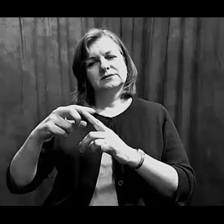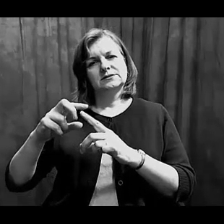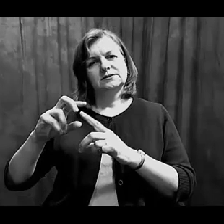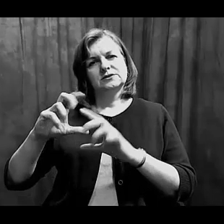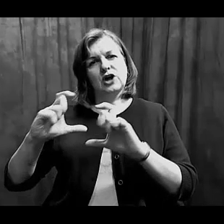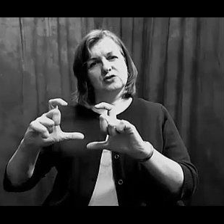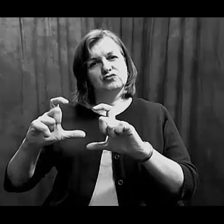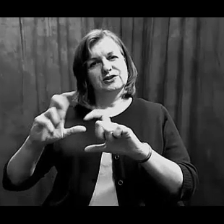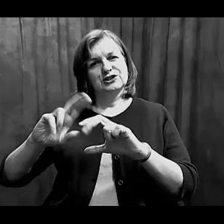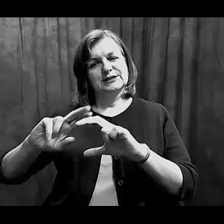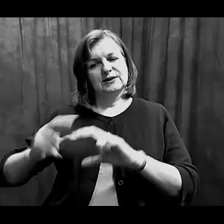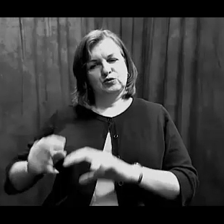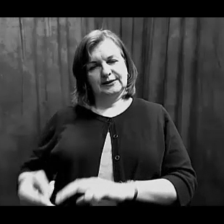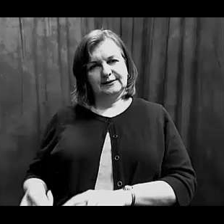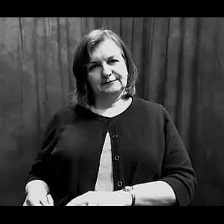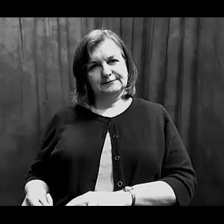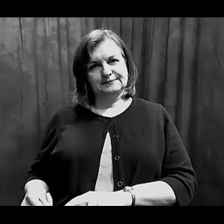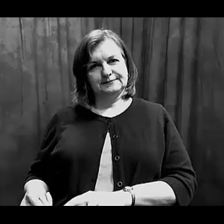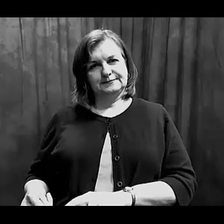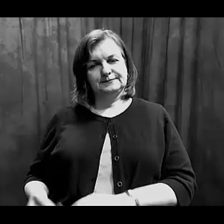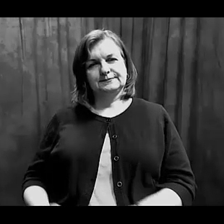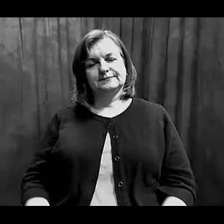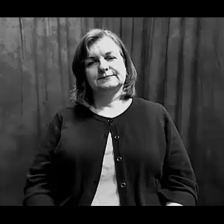cause H+